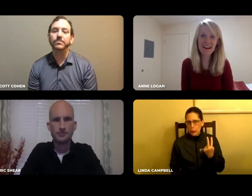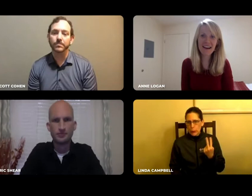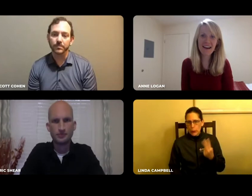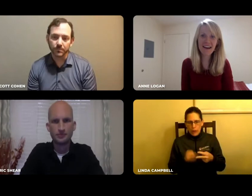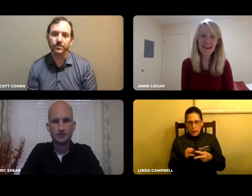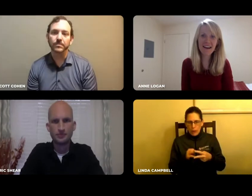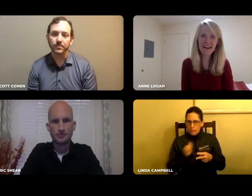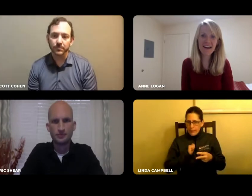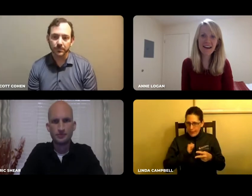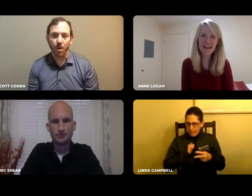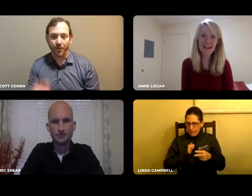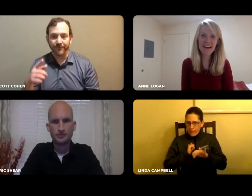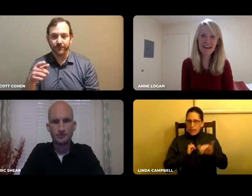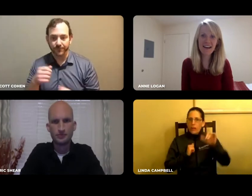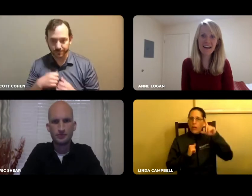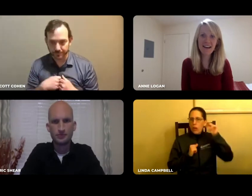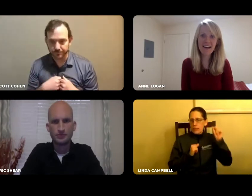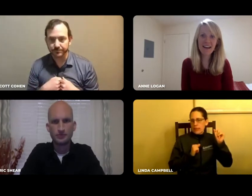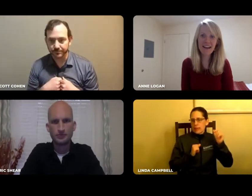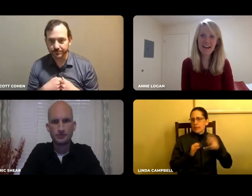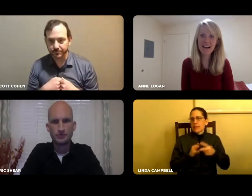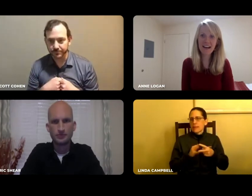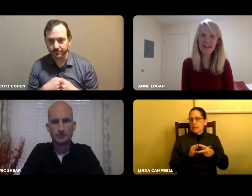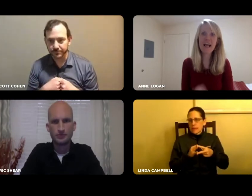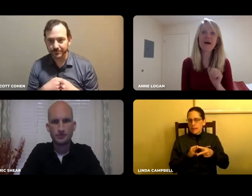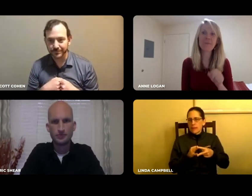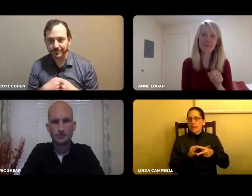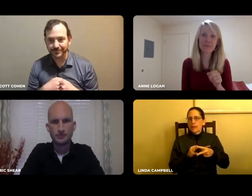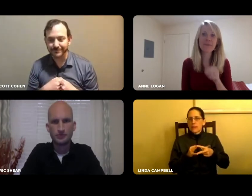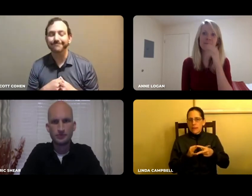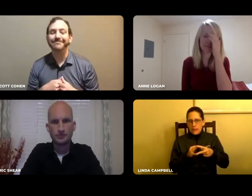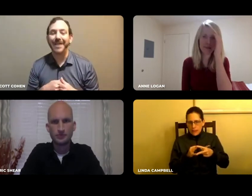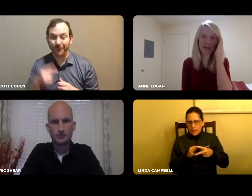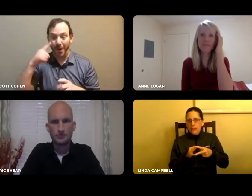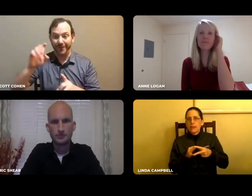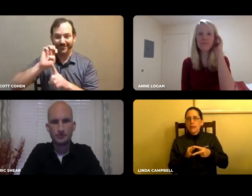in the whole world Right now. Myself and one at Gallaudet.